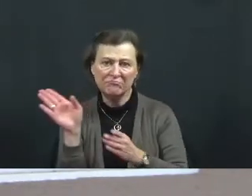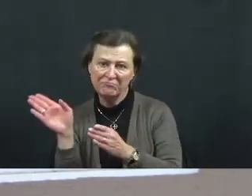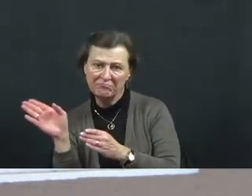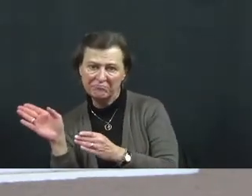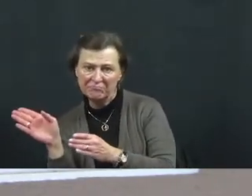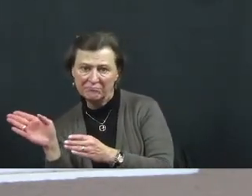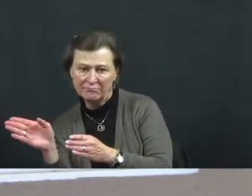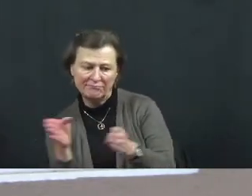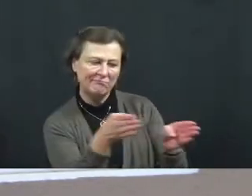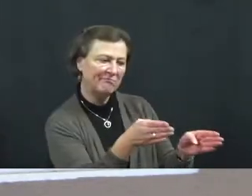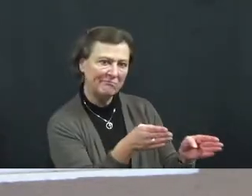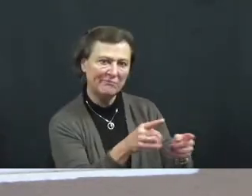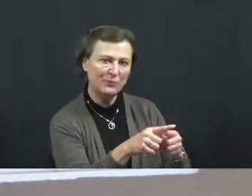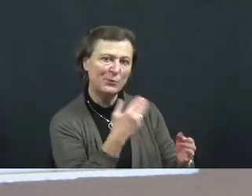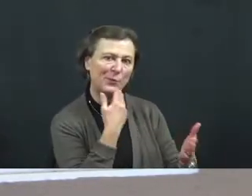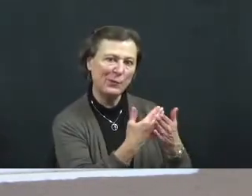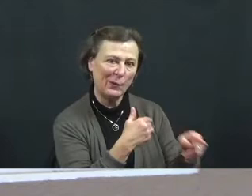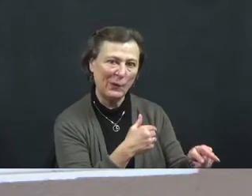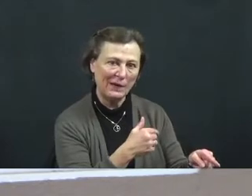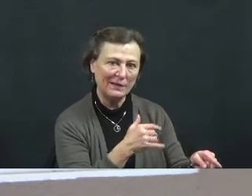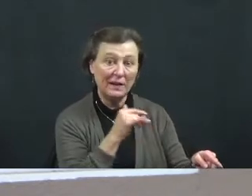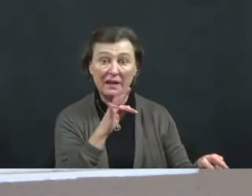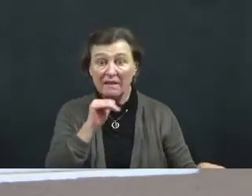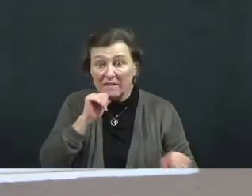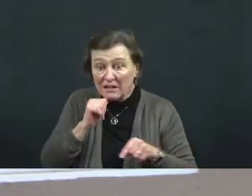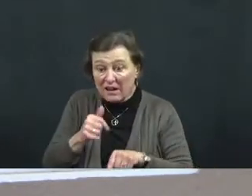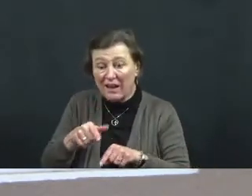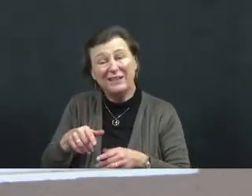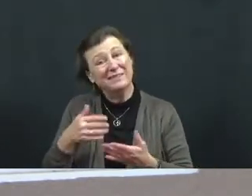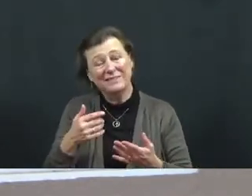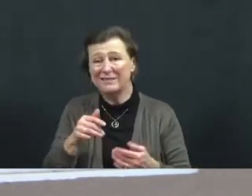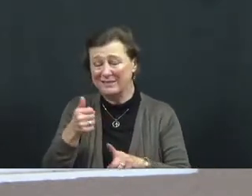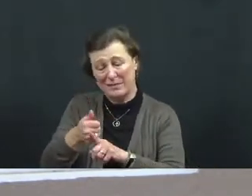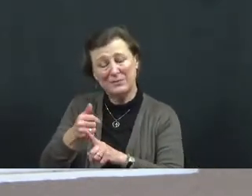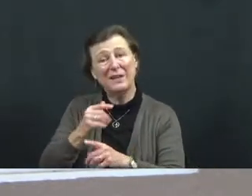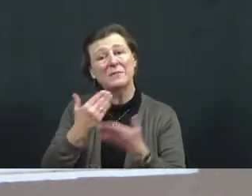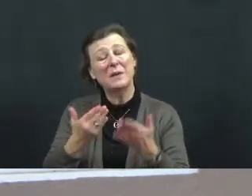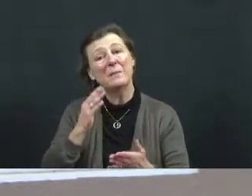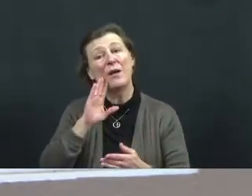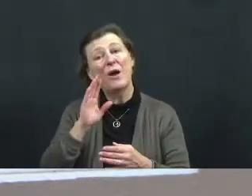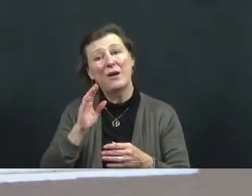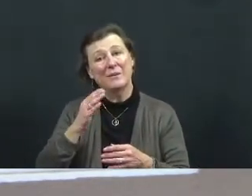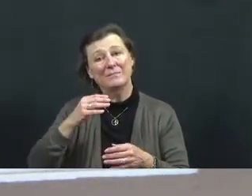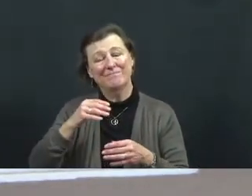And those who are not, are generally badly wounded and lacking and are deserving of our